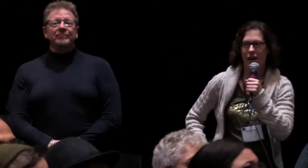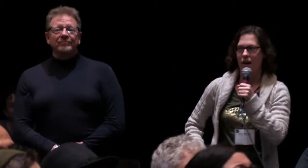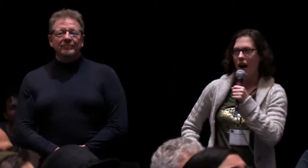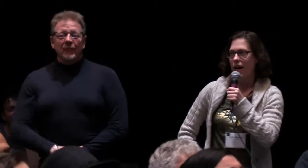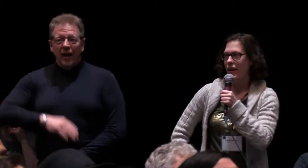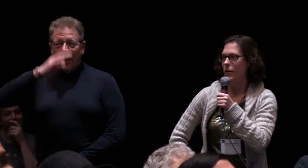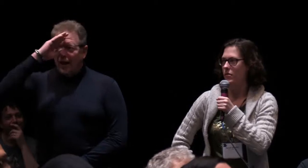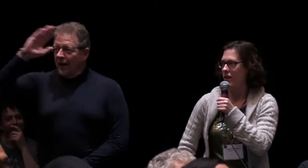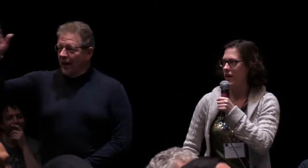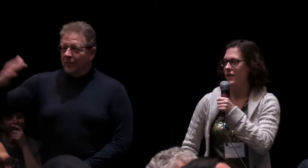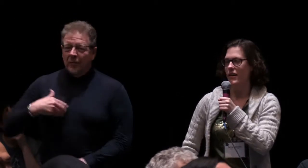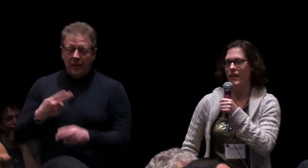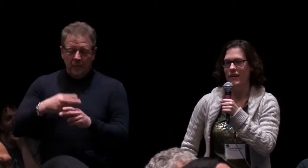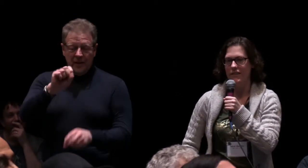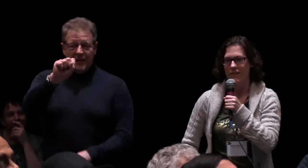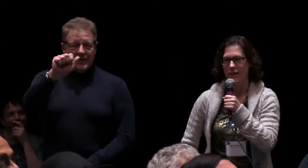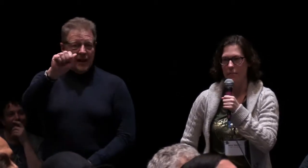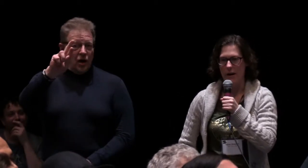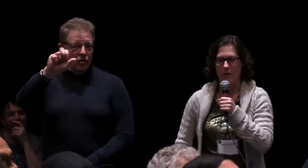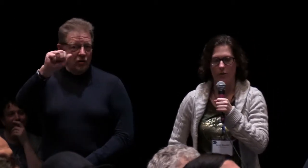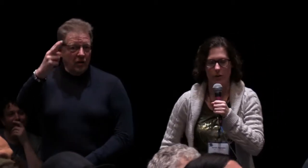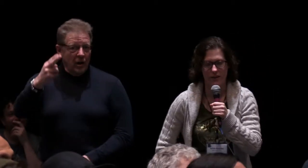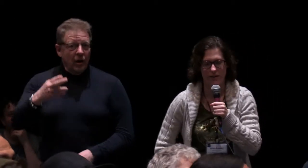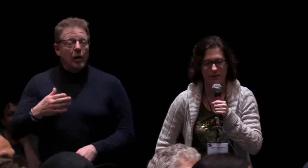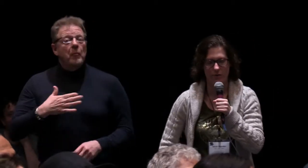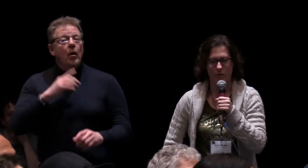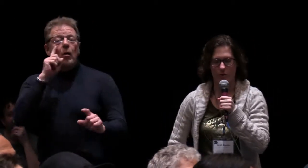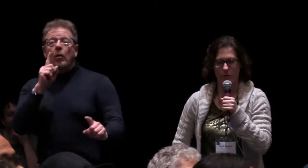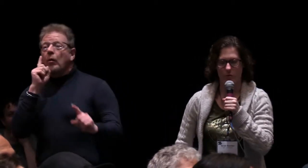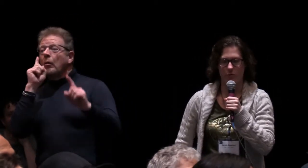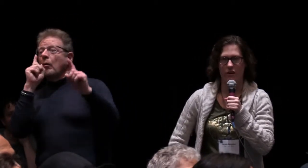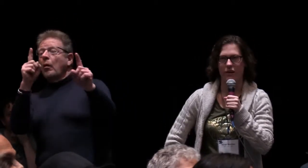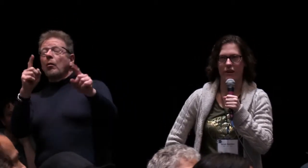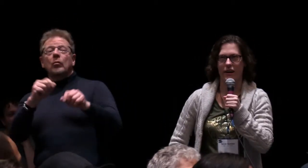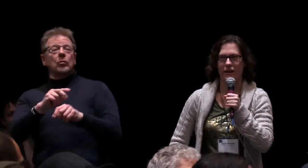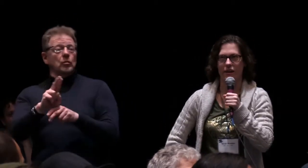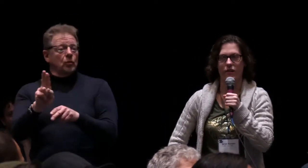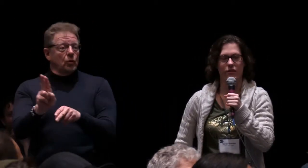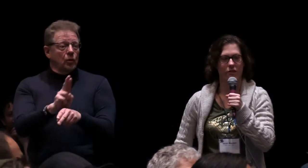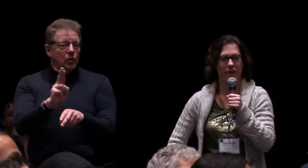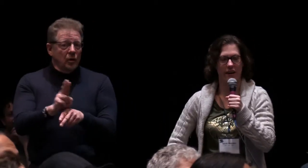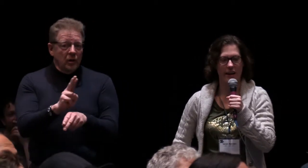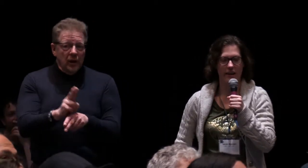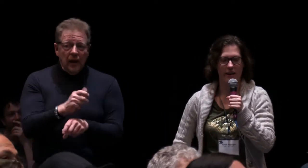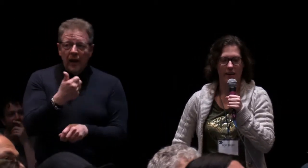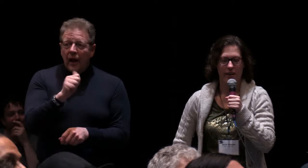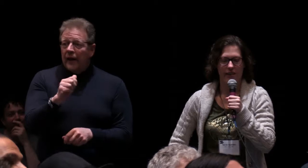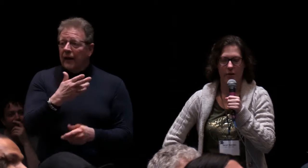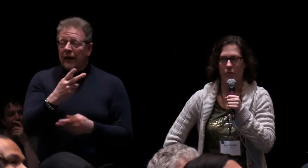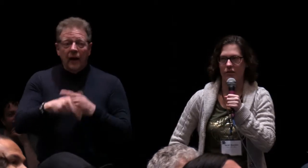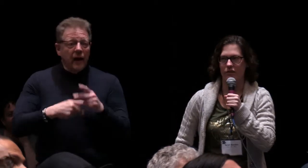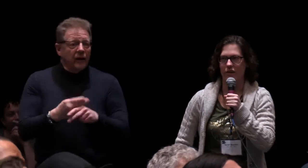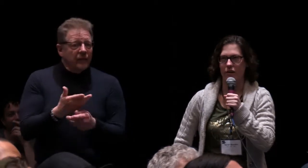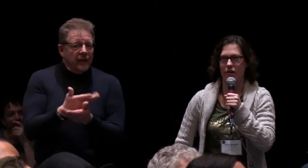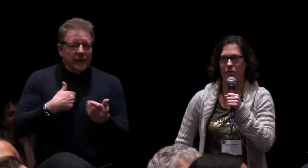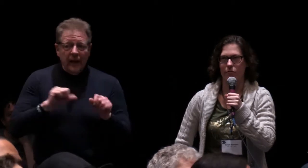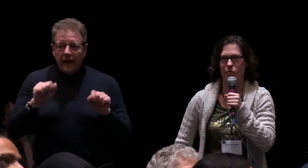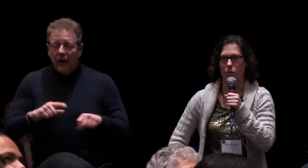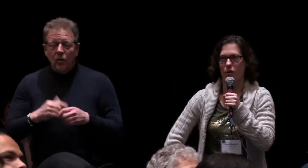Hi, I'm Sarah, and my goal is to use any skills I can to help us form